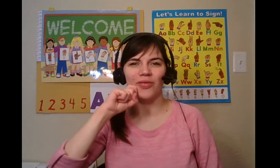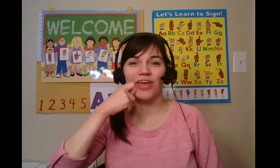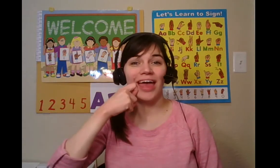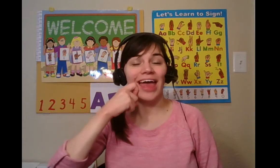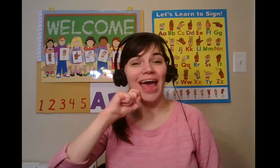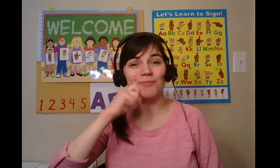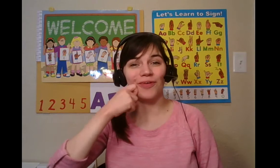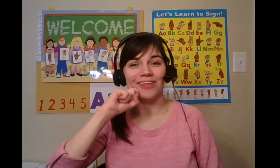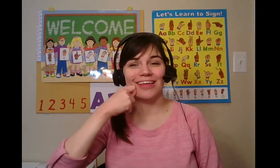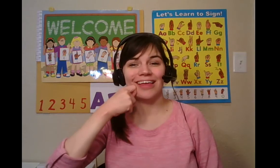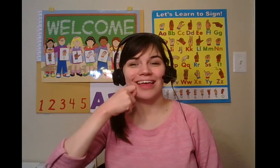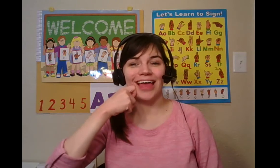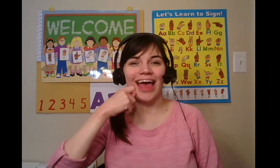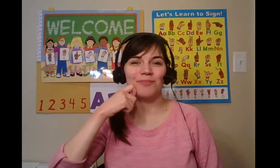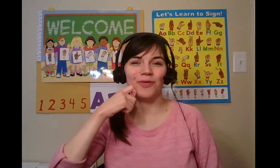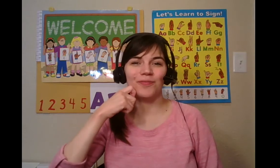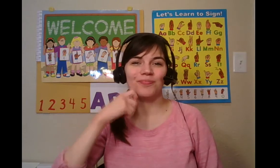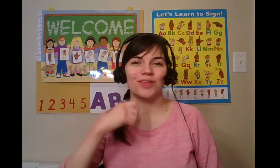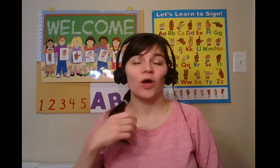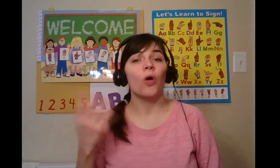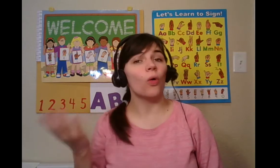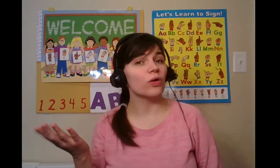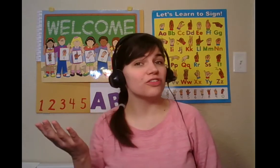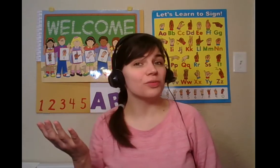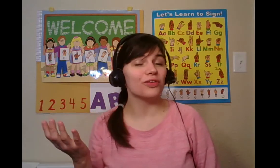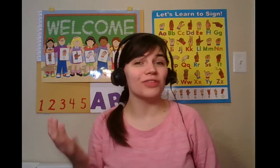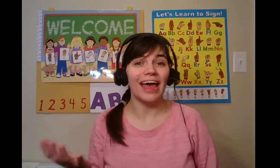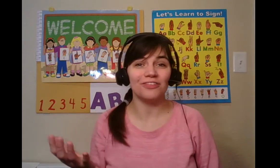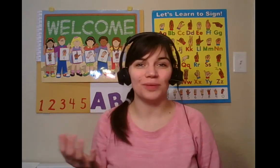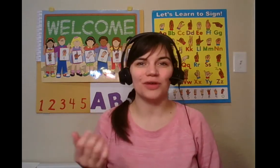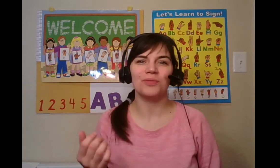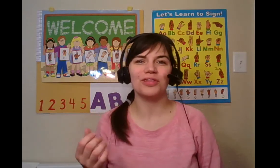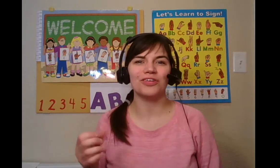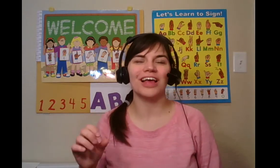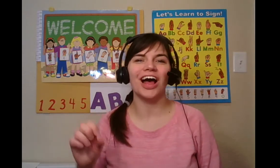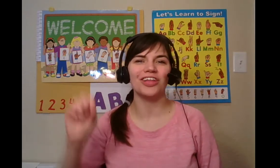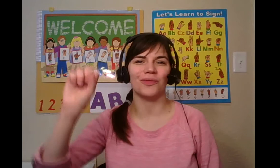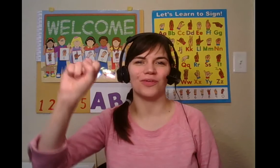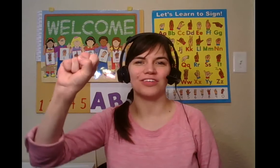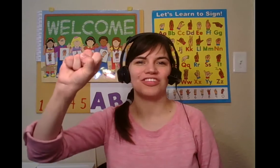Apple. Apple. Orange we learned last week when we learned the color orange. It's